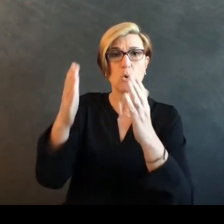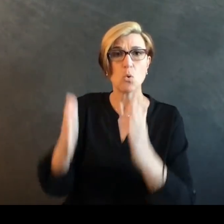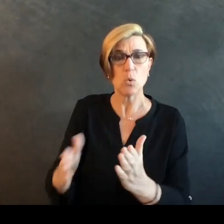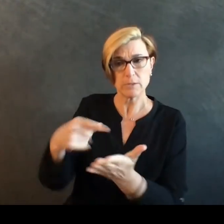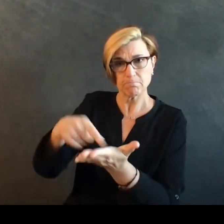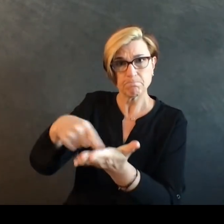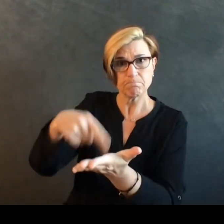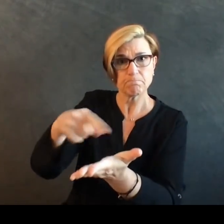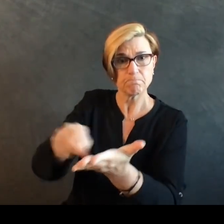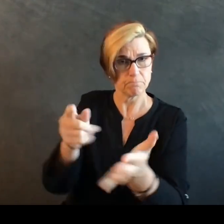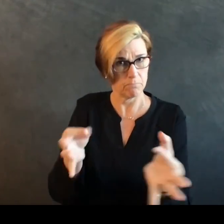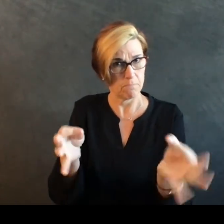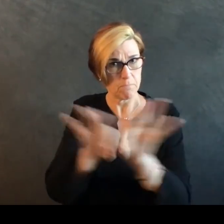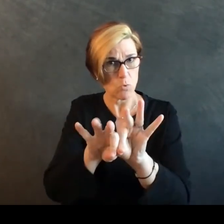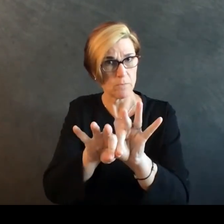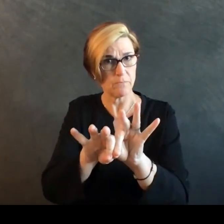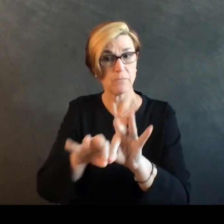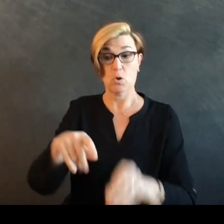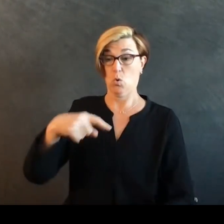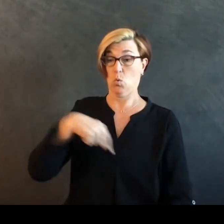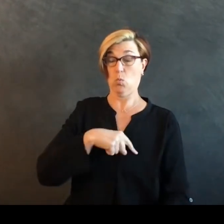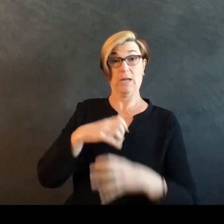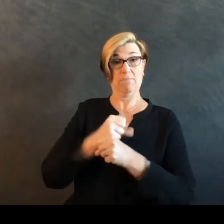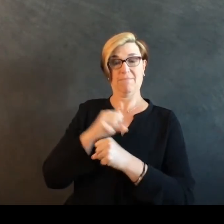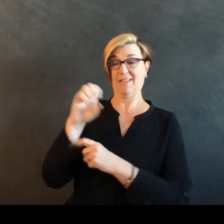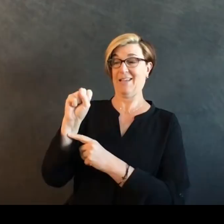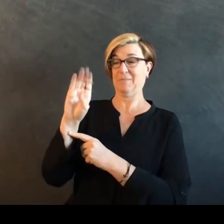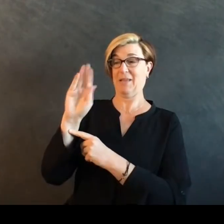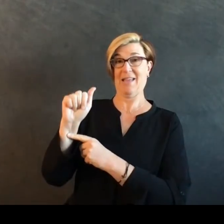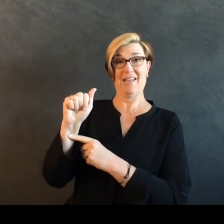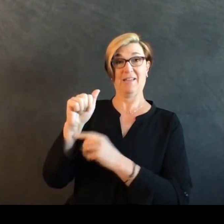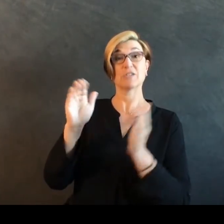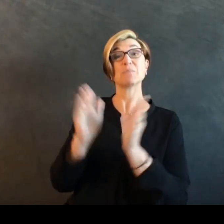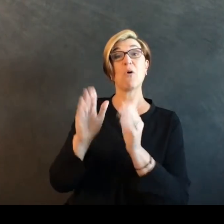around the clock to support small businesses ensuring that we are